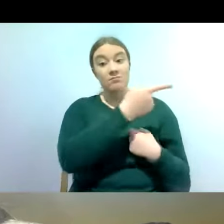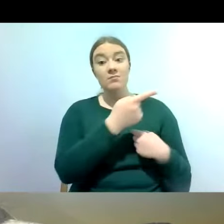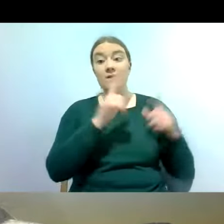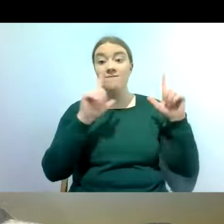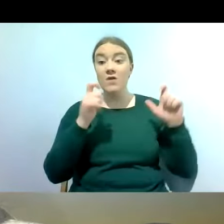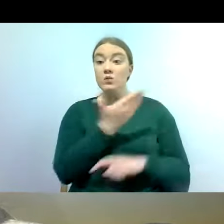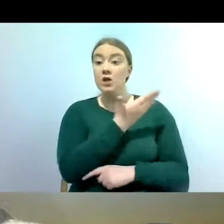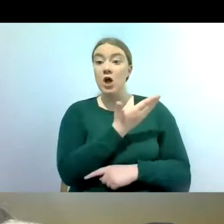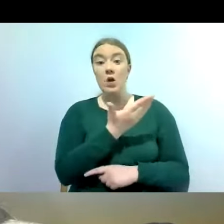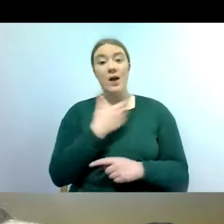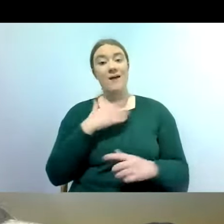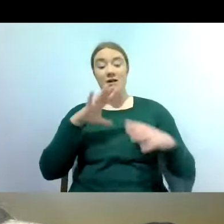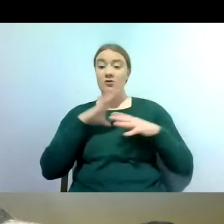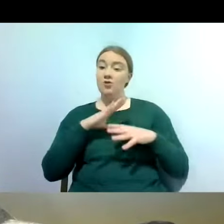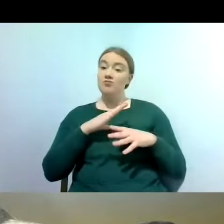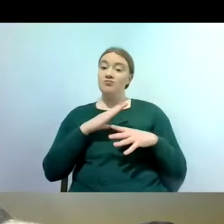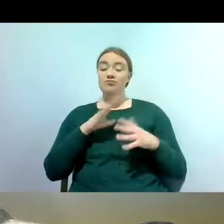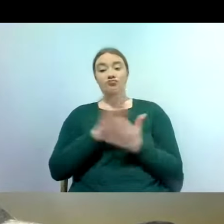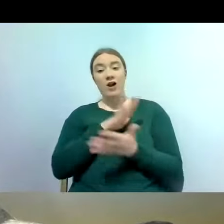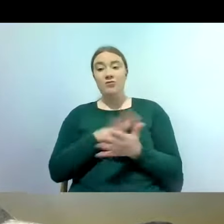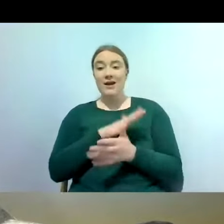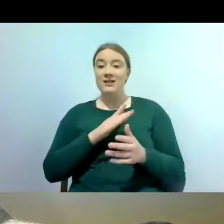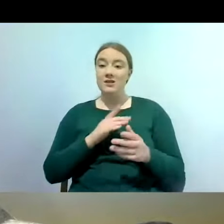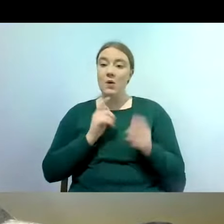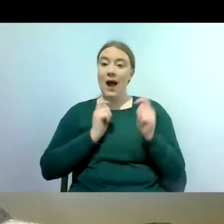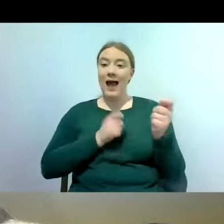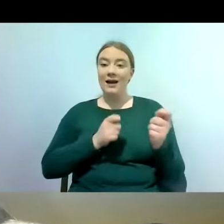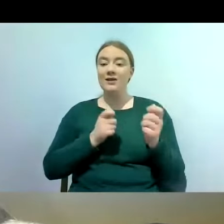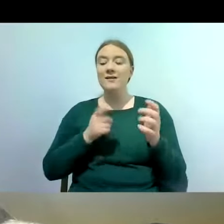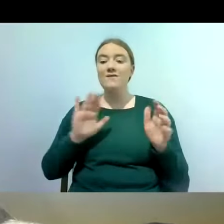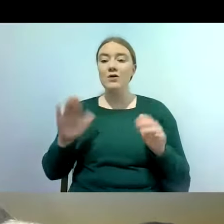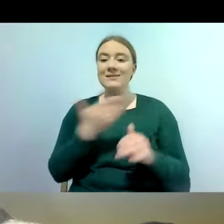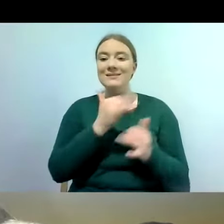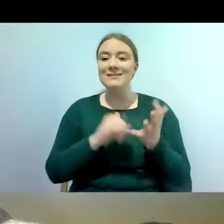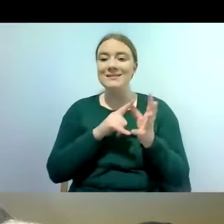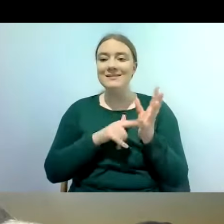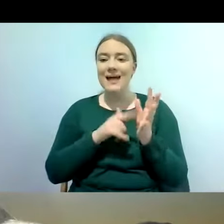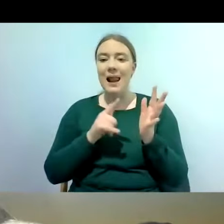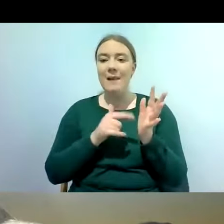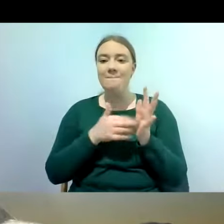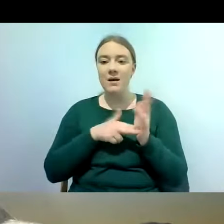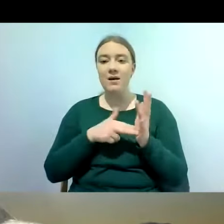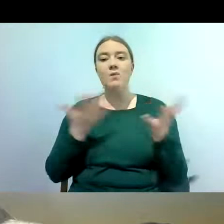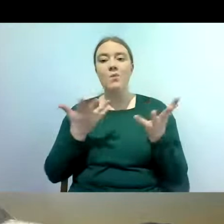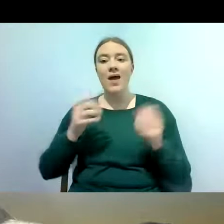some recreational anglers for for salmon in scotland and a fairly recent study uh